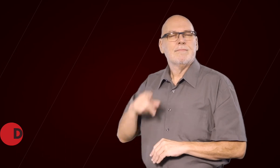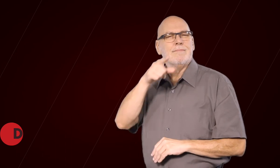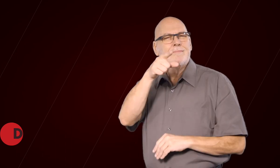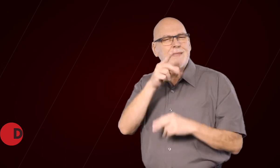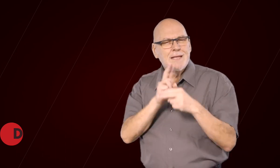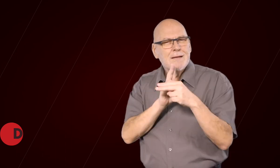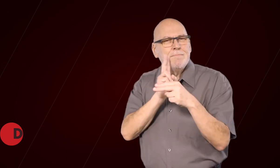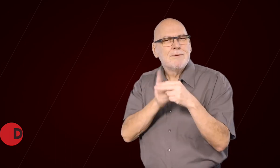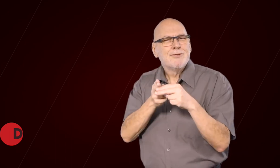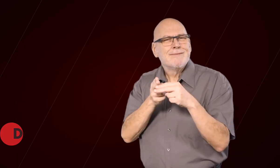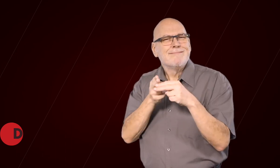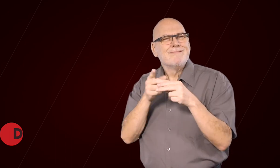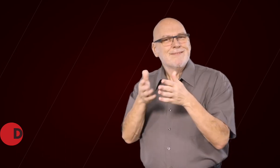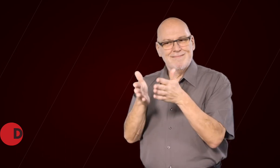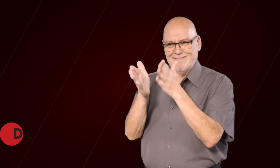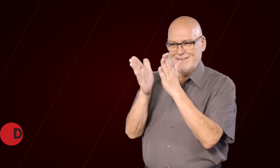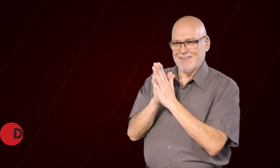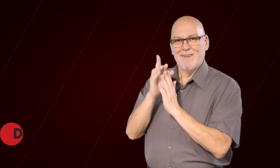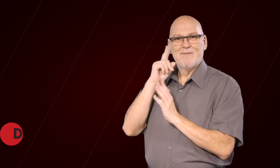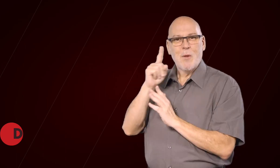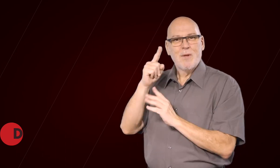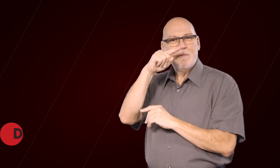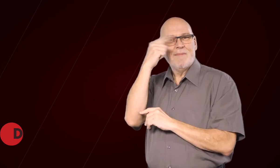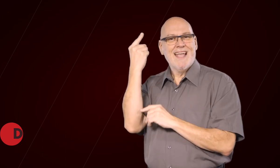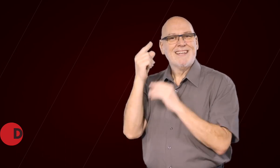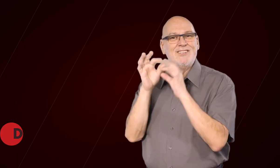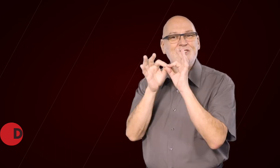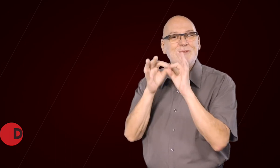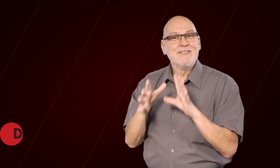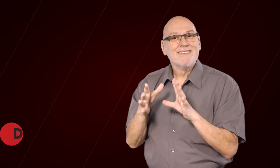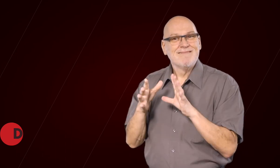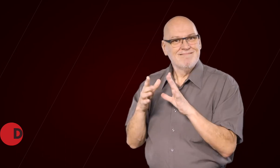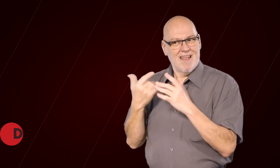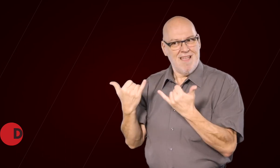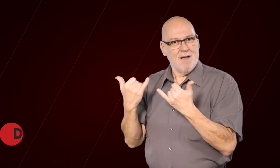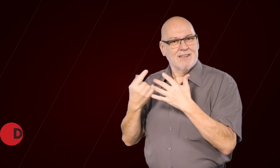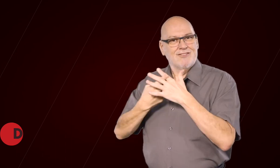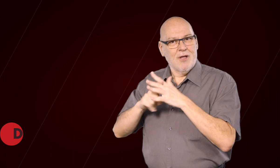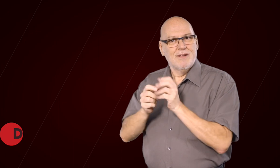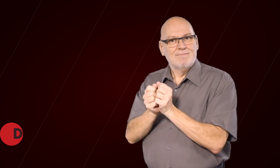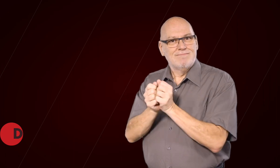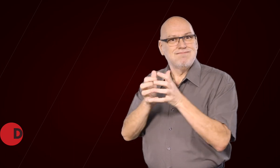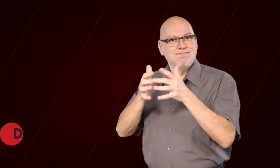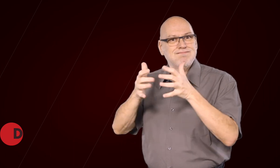[ANSELMO]: You mention that requests for black interpreters went